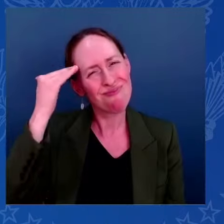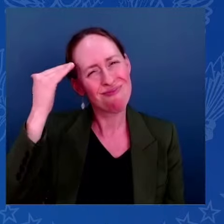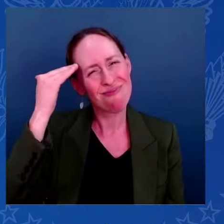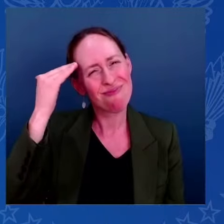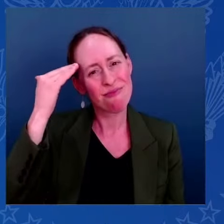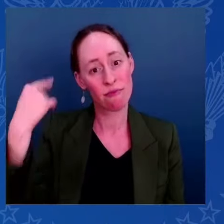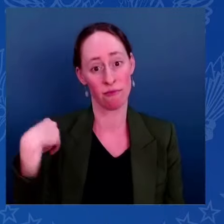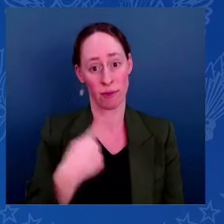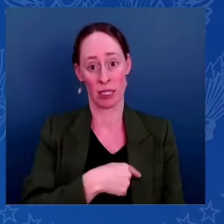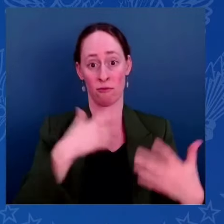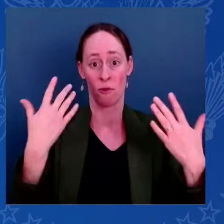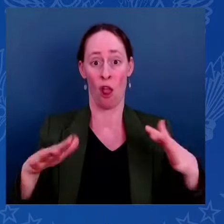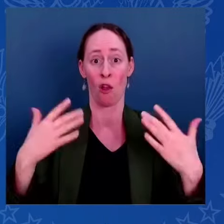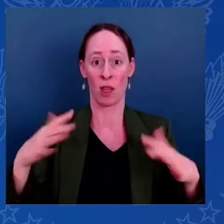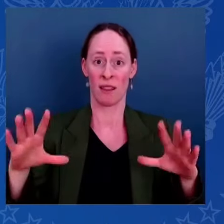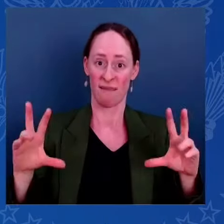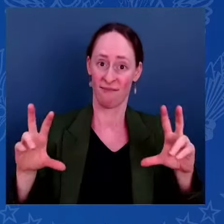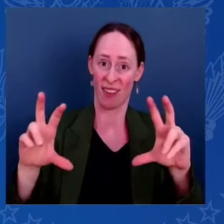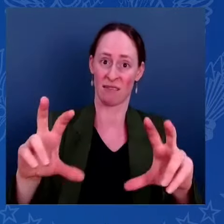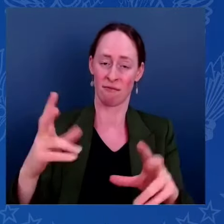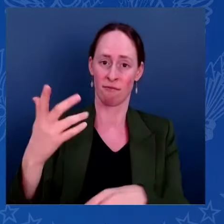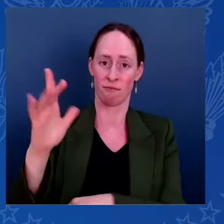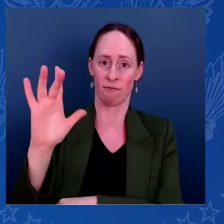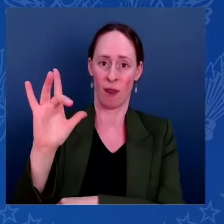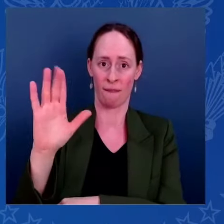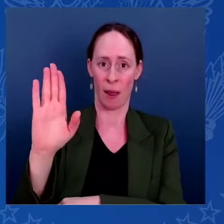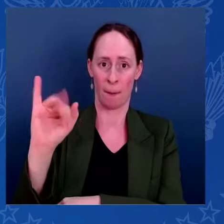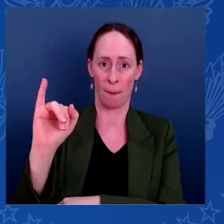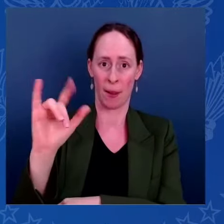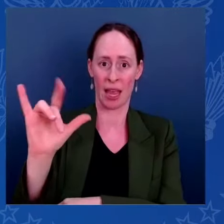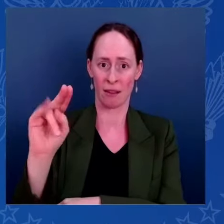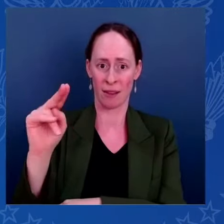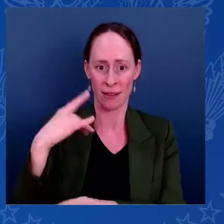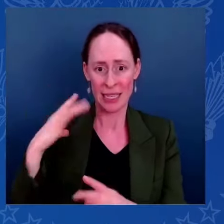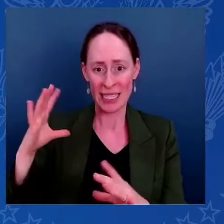I've been able to get money -- $25 billion -- for the National Cancer Institute.